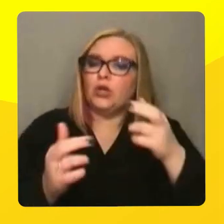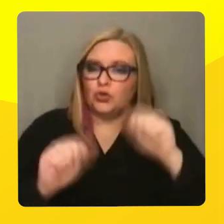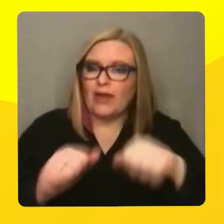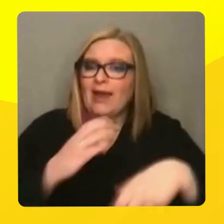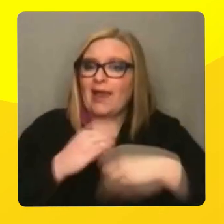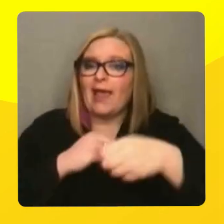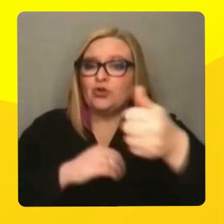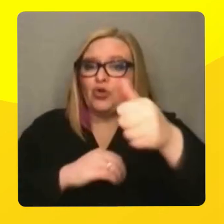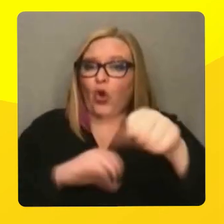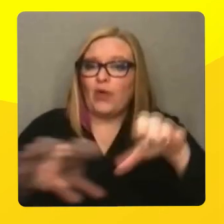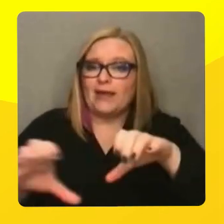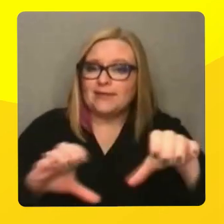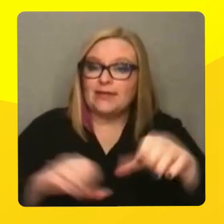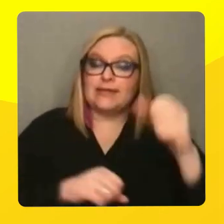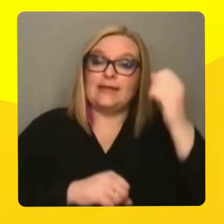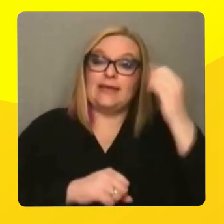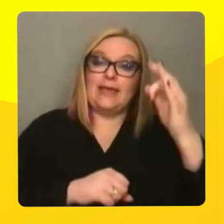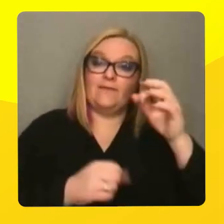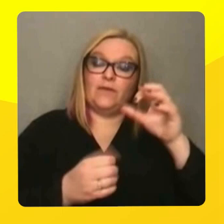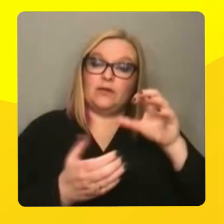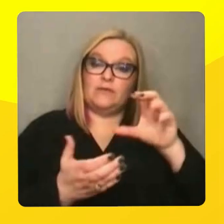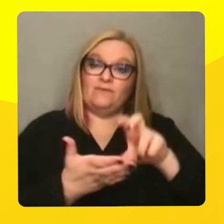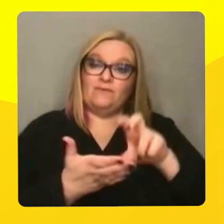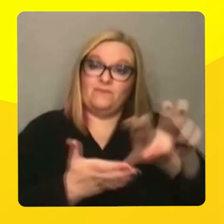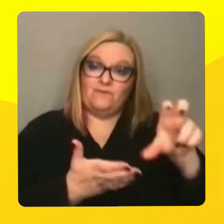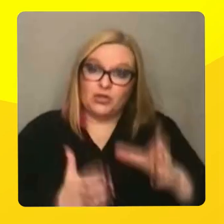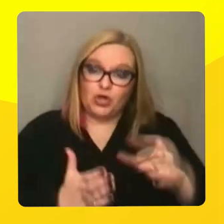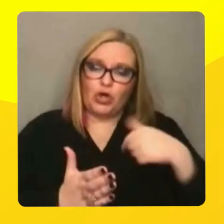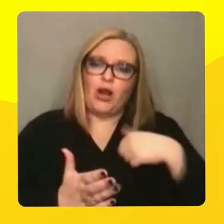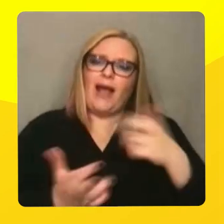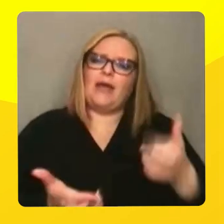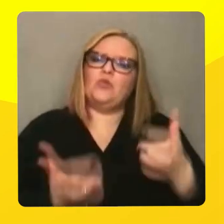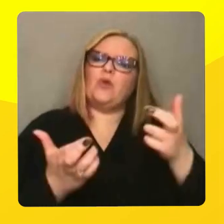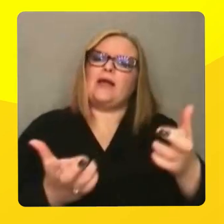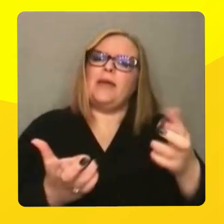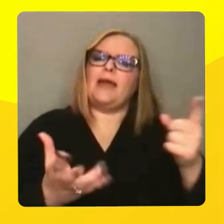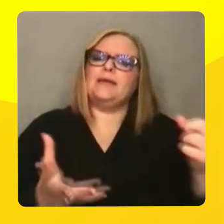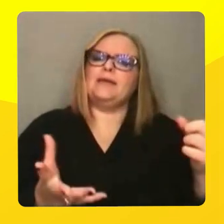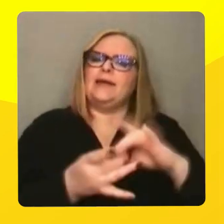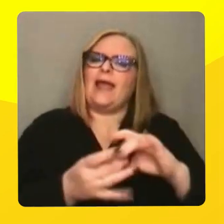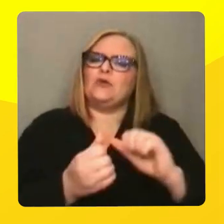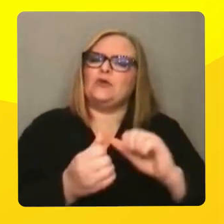If you're a funder, I would highly recommend you get connected with CSforALL because they are great